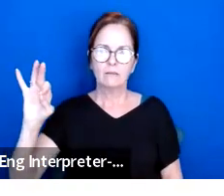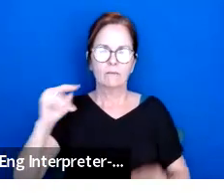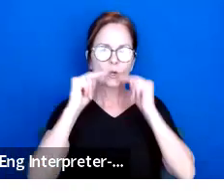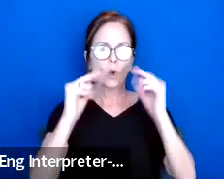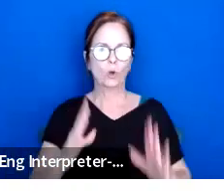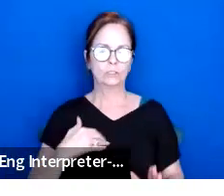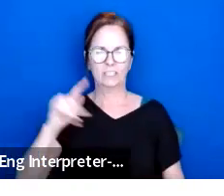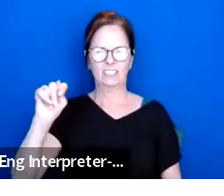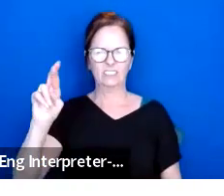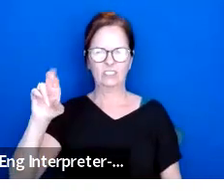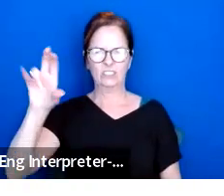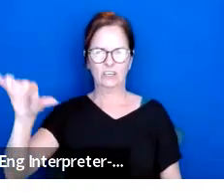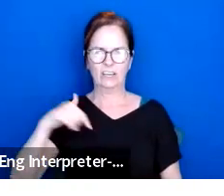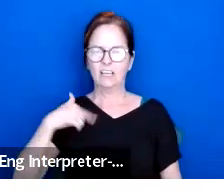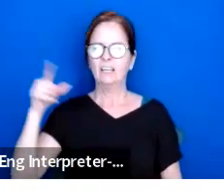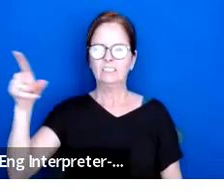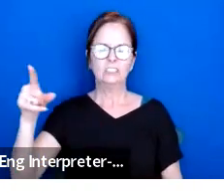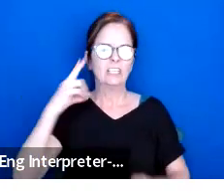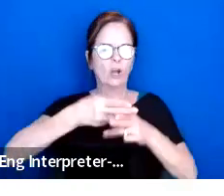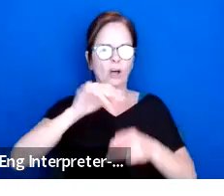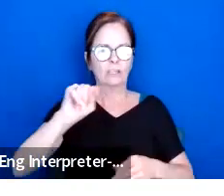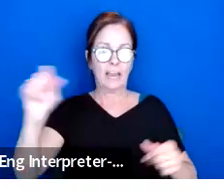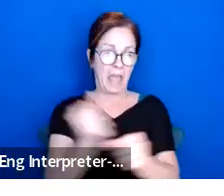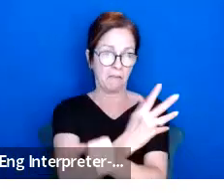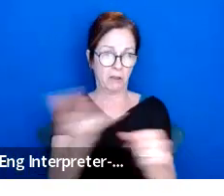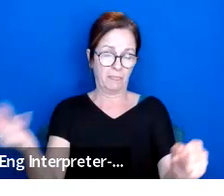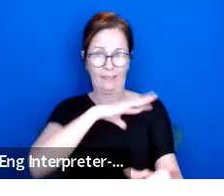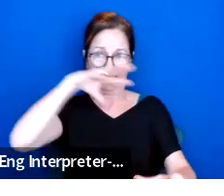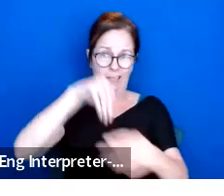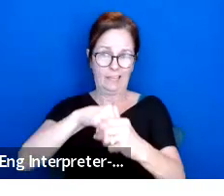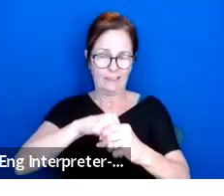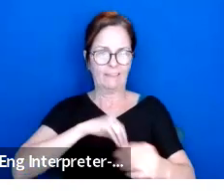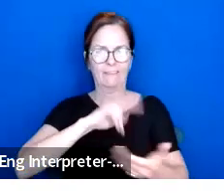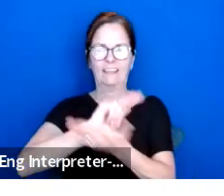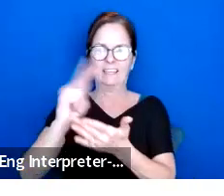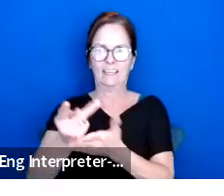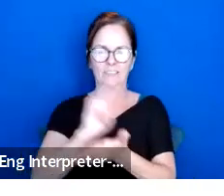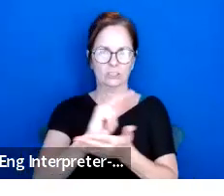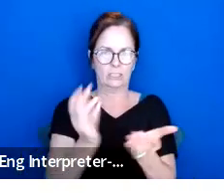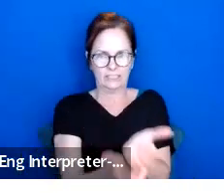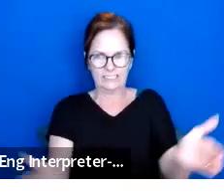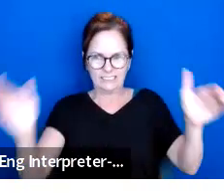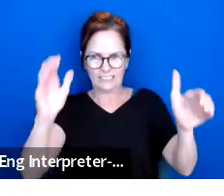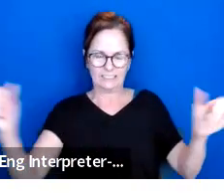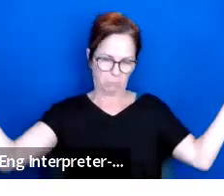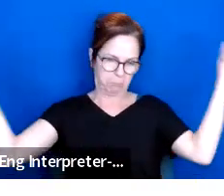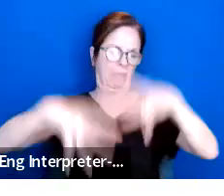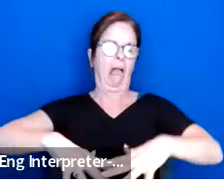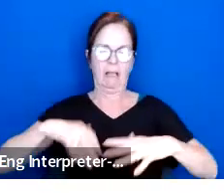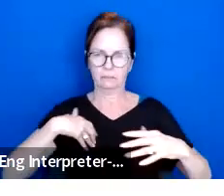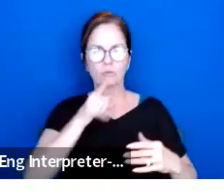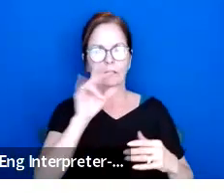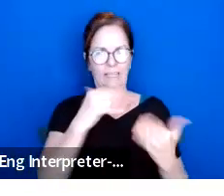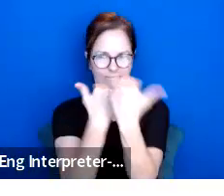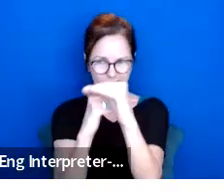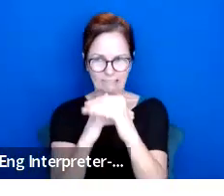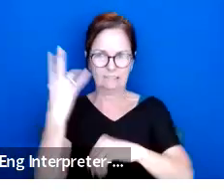Everything in the kitchen sink. So it's a very confined 7 day period. Walter, go ahead.